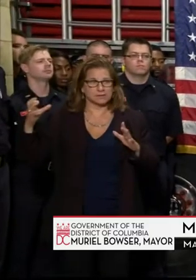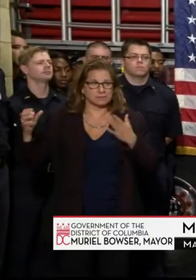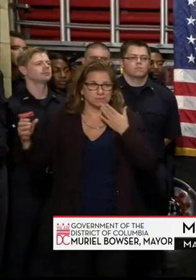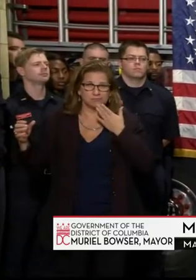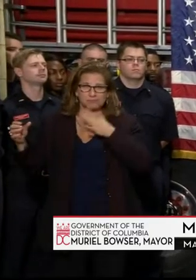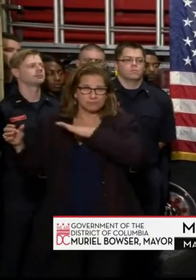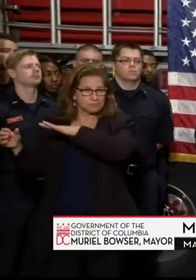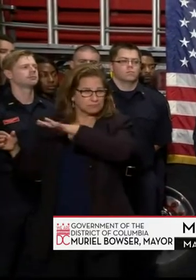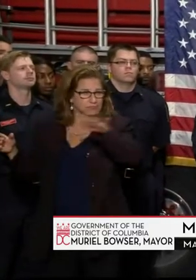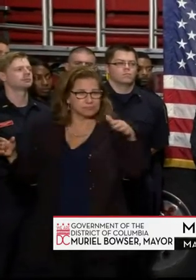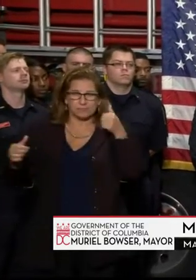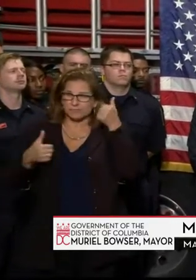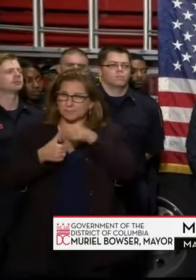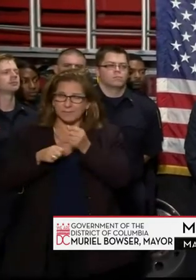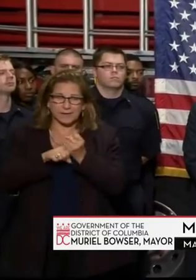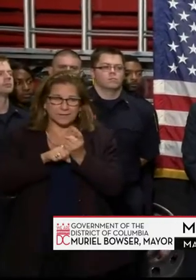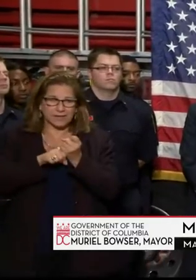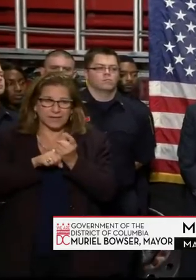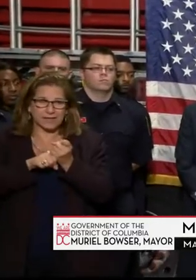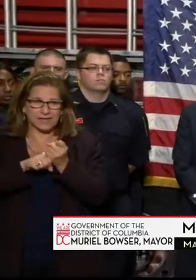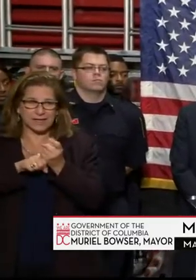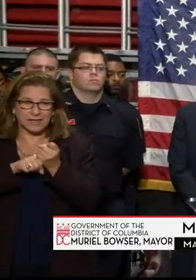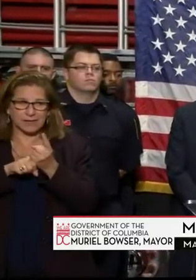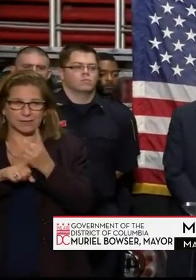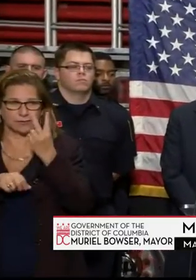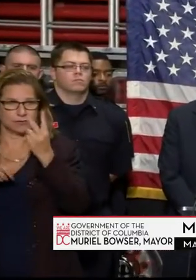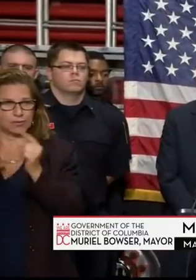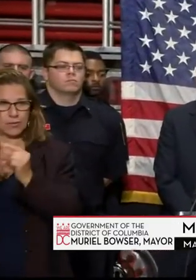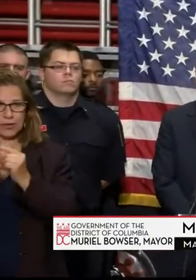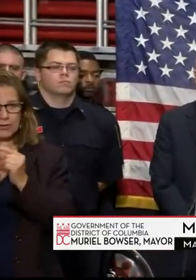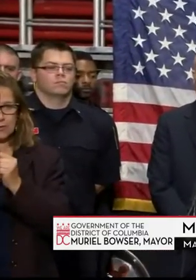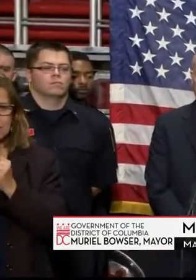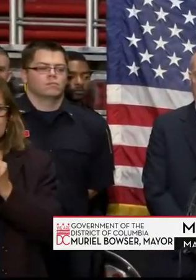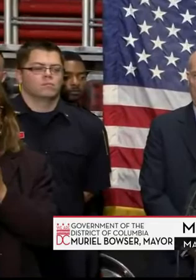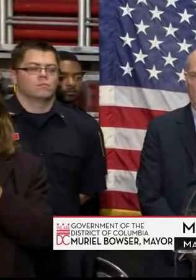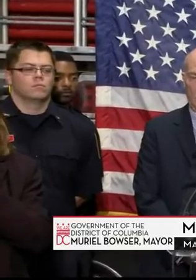THIS TIME OF TWO WORDS AND THAT IS NEVER FORGET.